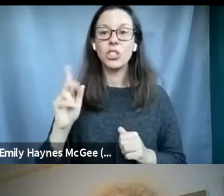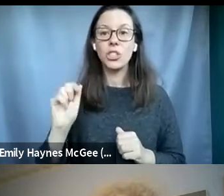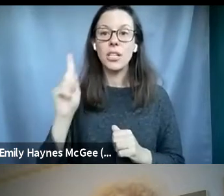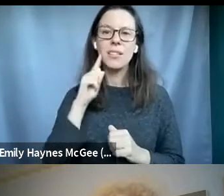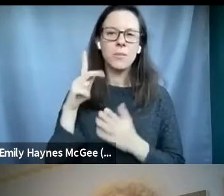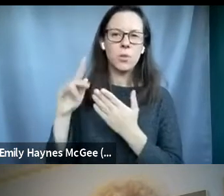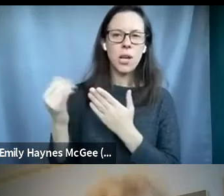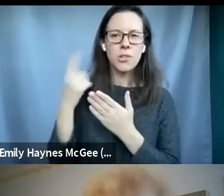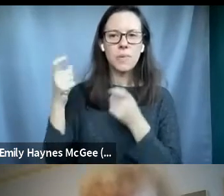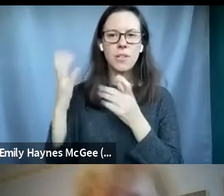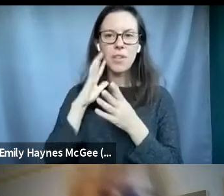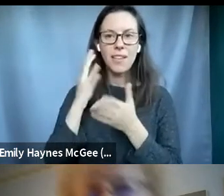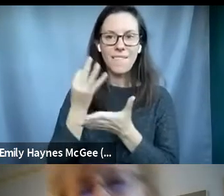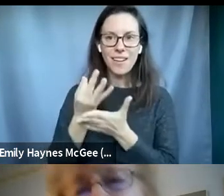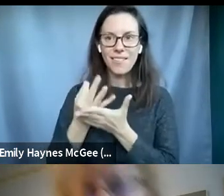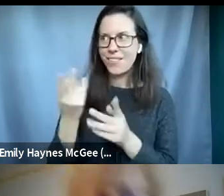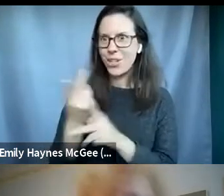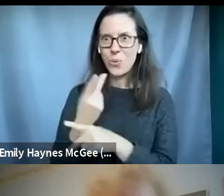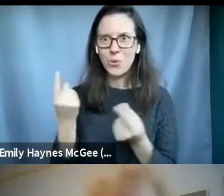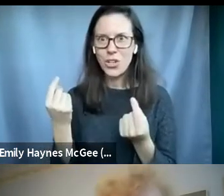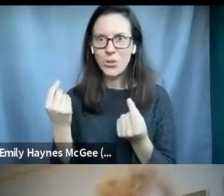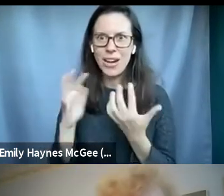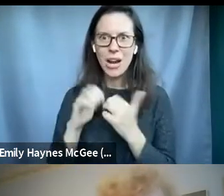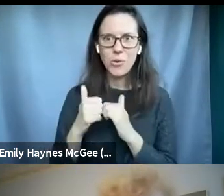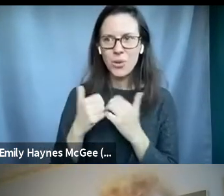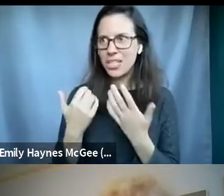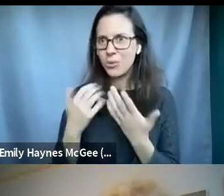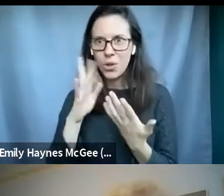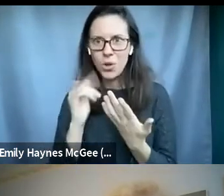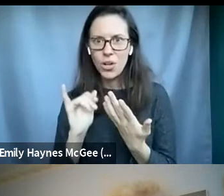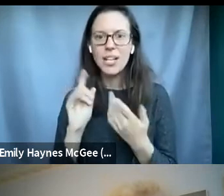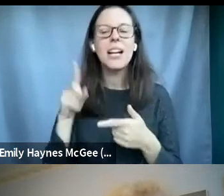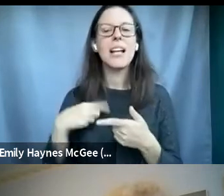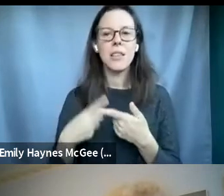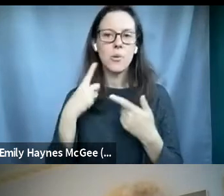talk about how do we reroute, what does that look like, and then we decided to have a collective